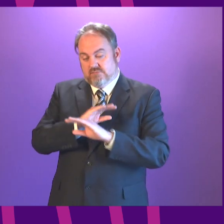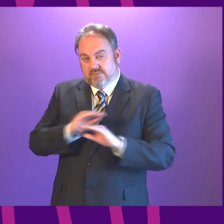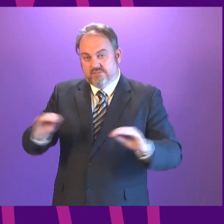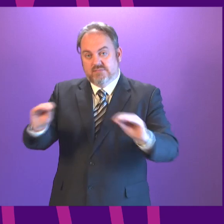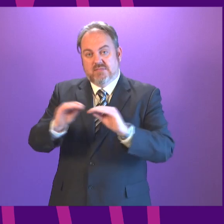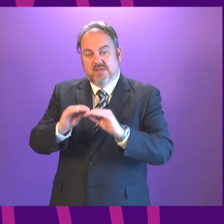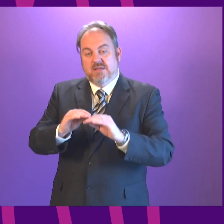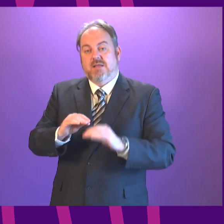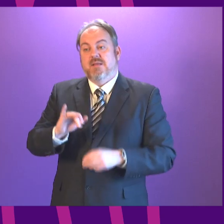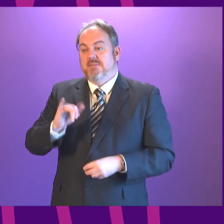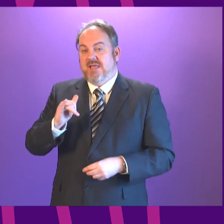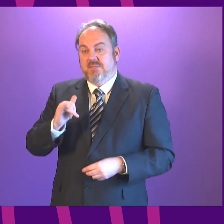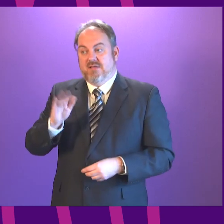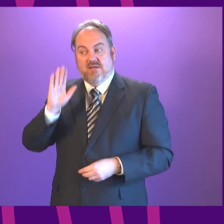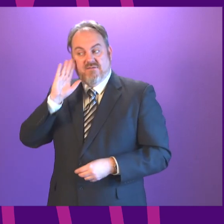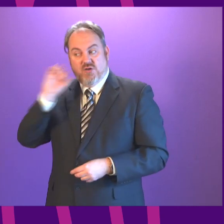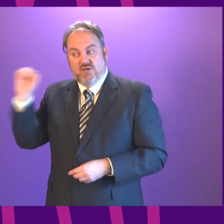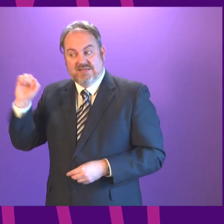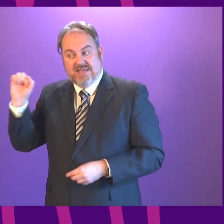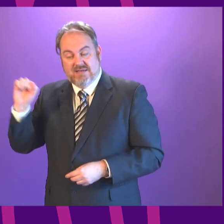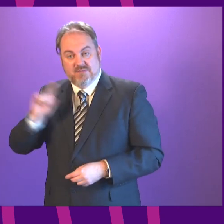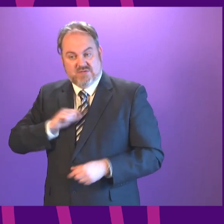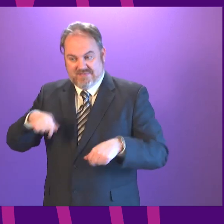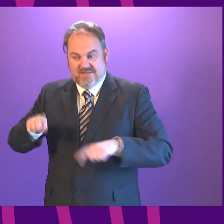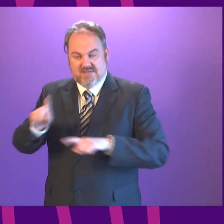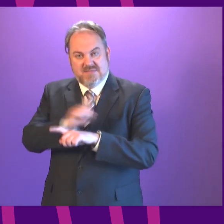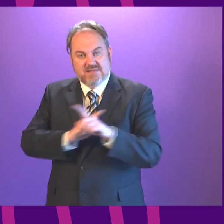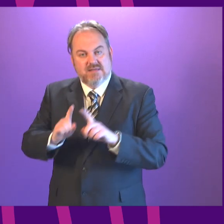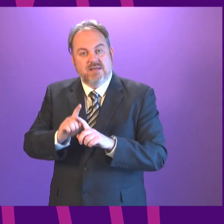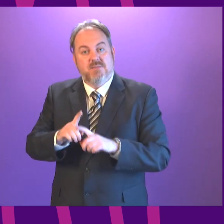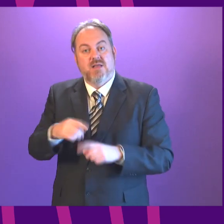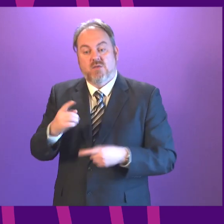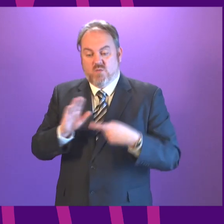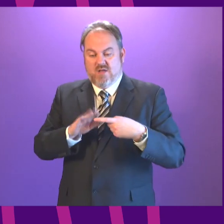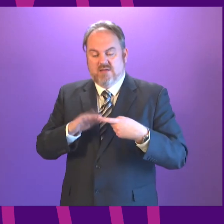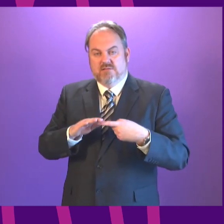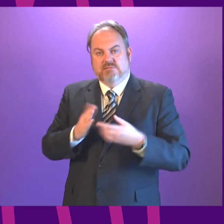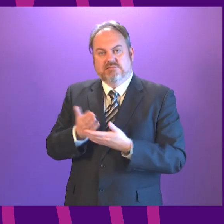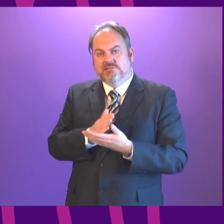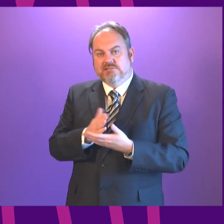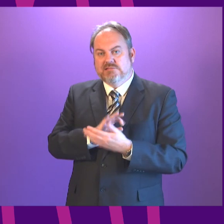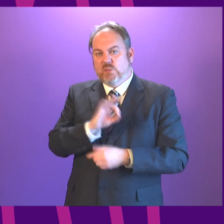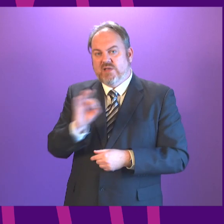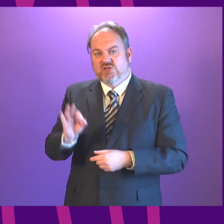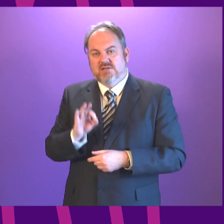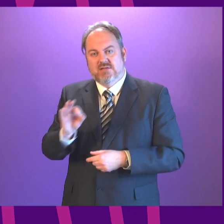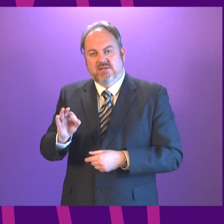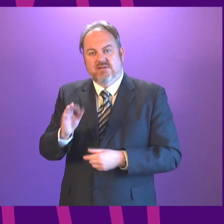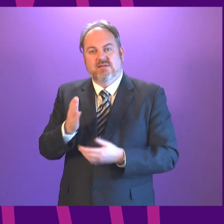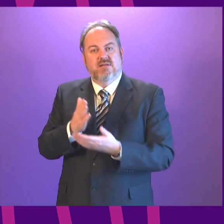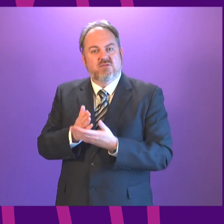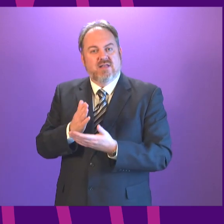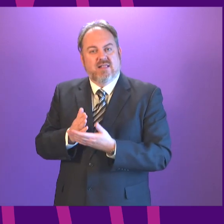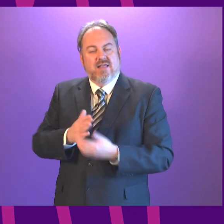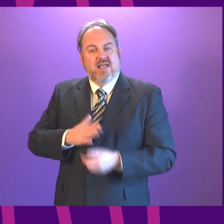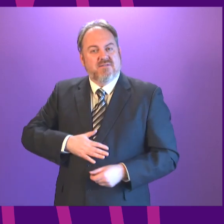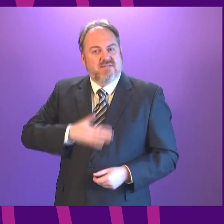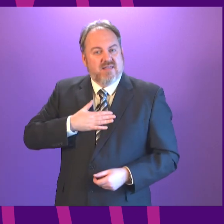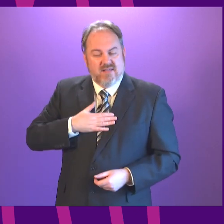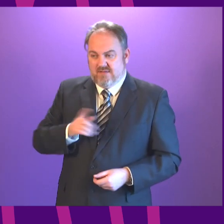been in the chamber, have been developments that I am not aware of. If the solution involves